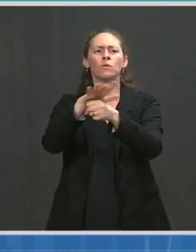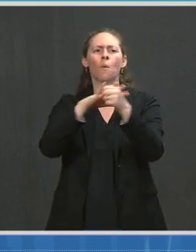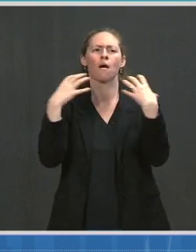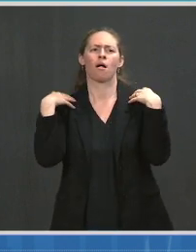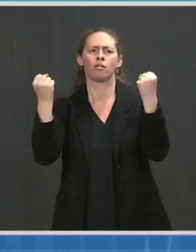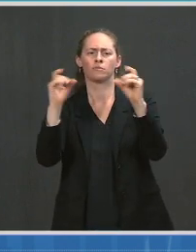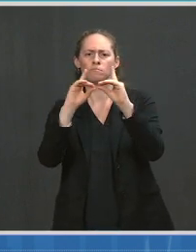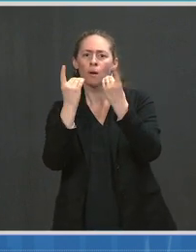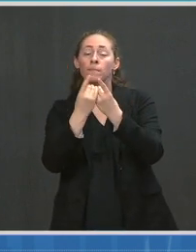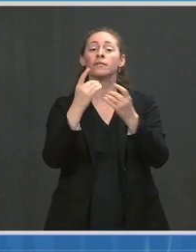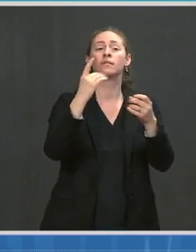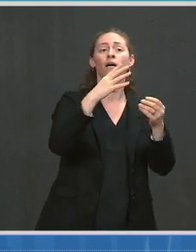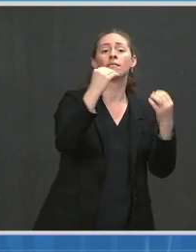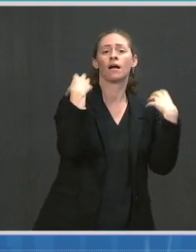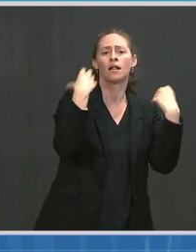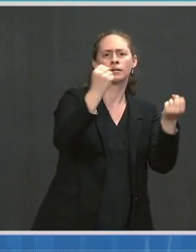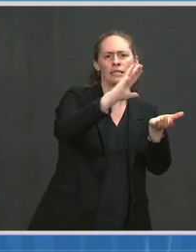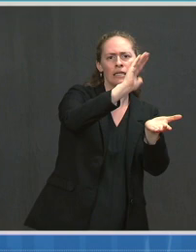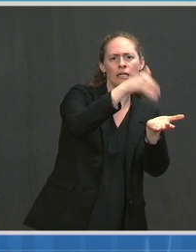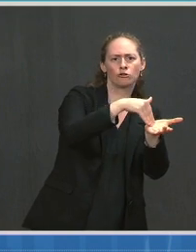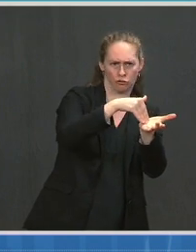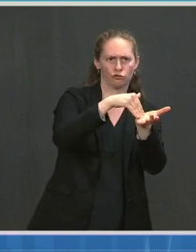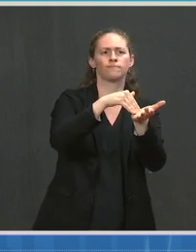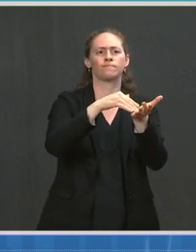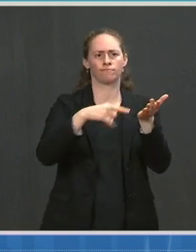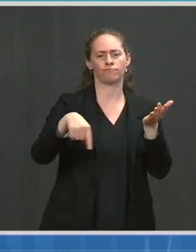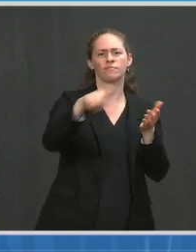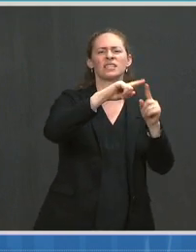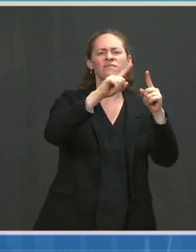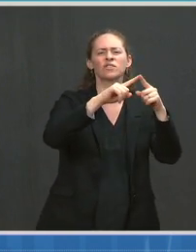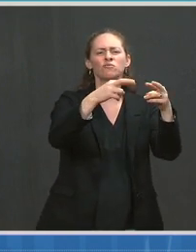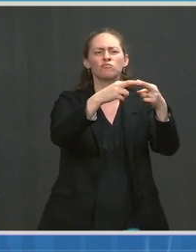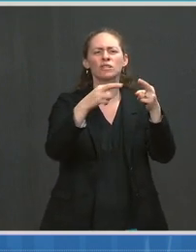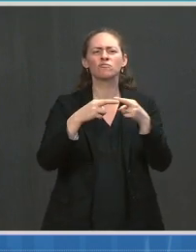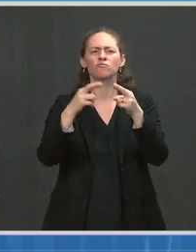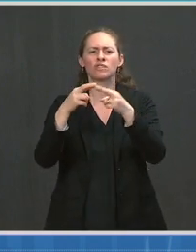Jurisdictions may use these new resources to provide funding to local health departments,